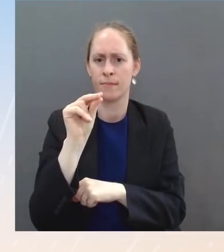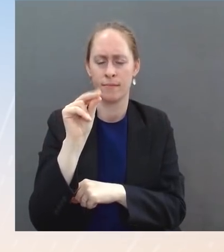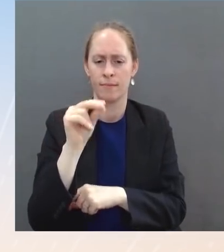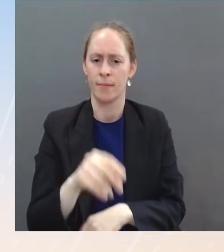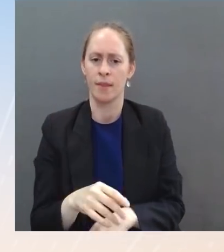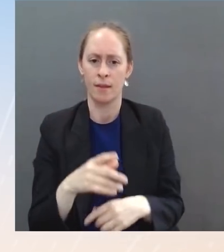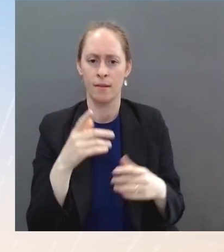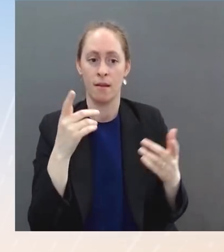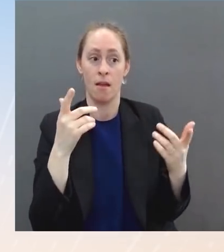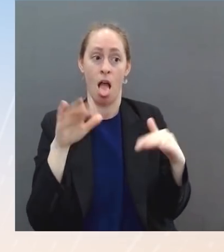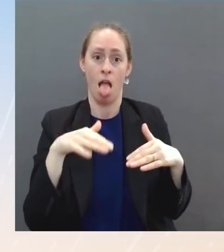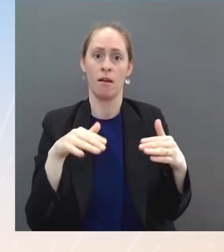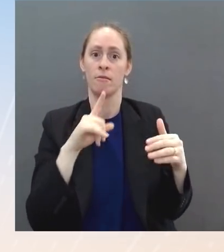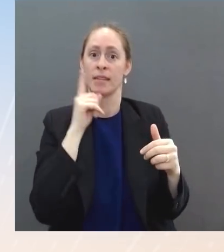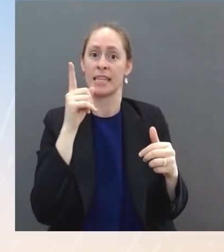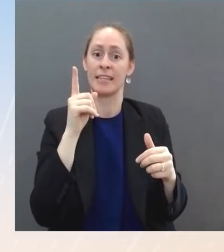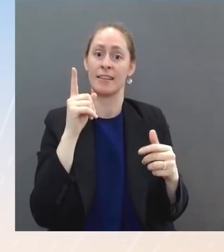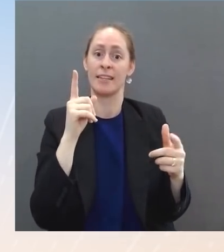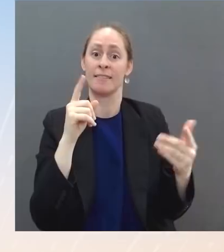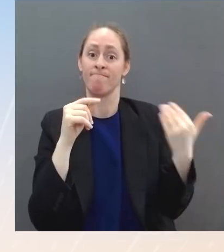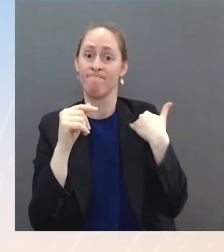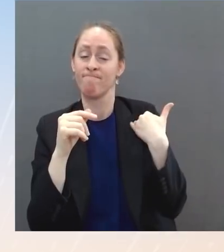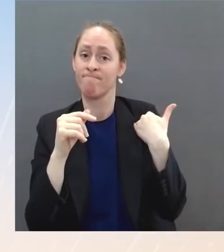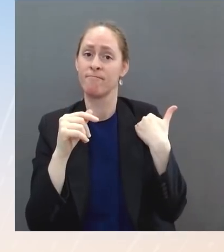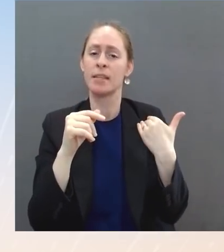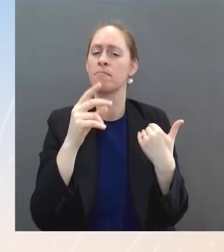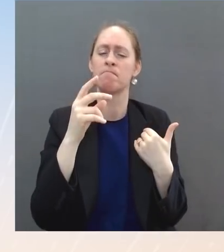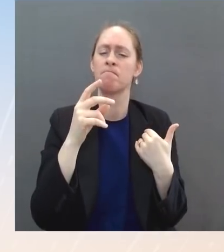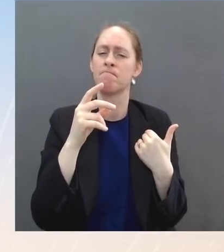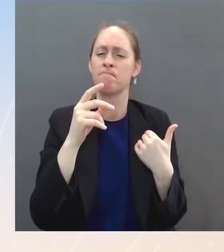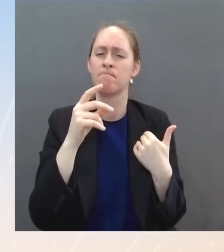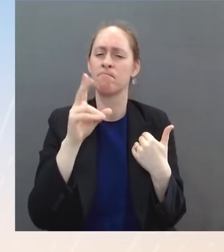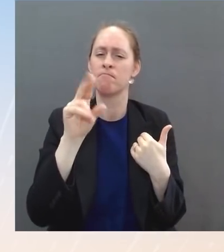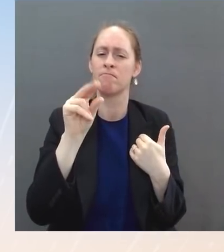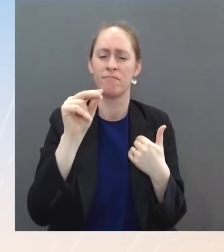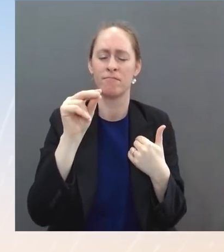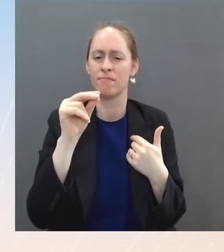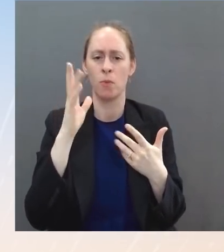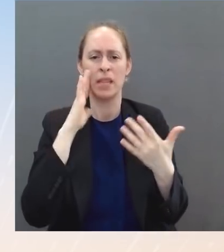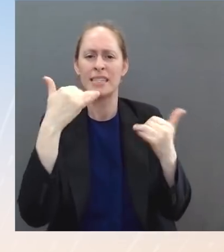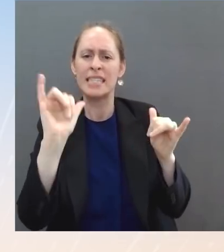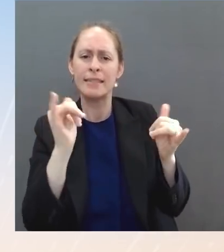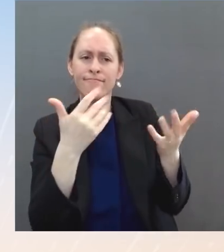And so, we continue to consult with our Allies and partners, including Poland, on what makes sense going forward.